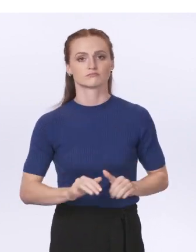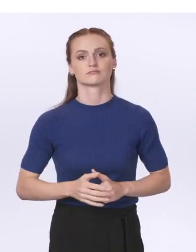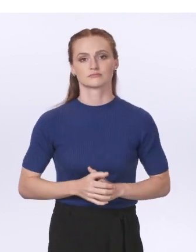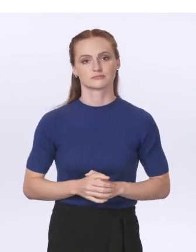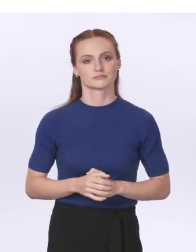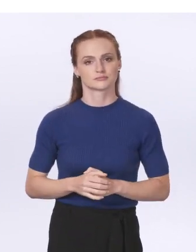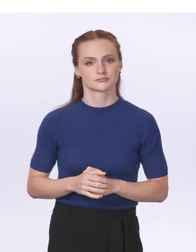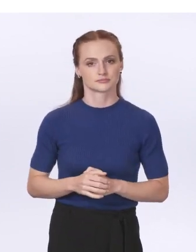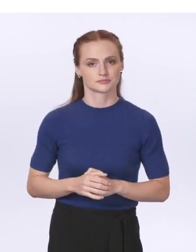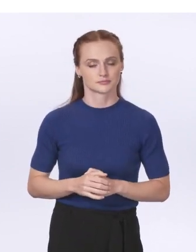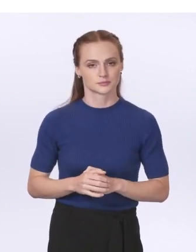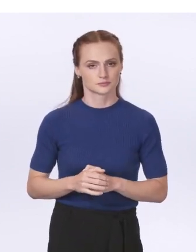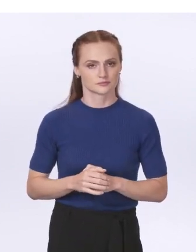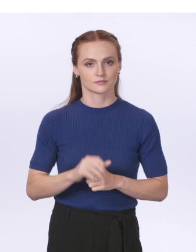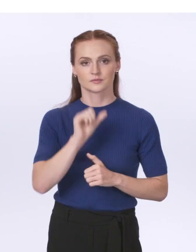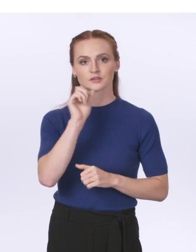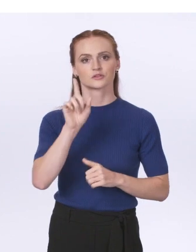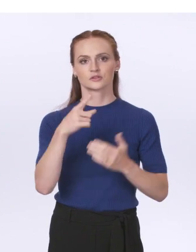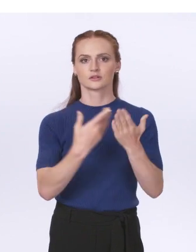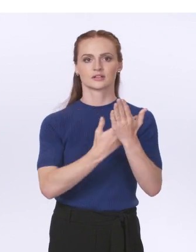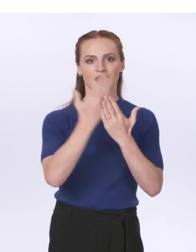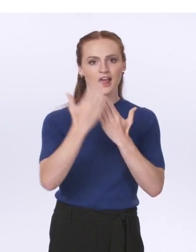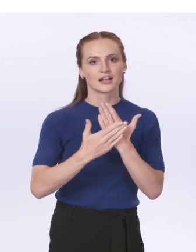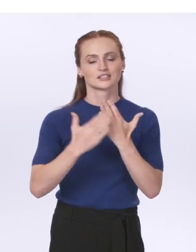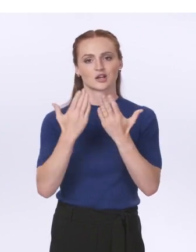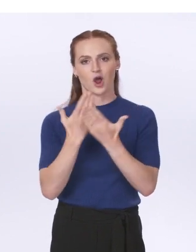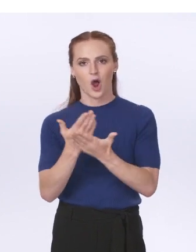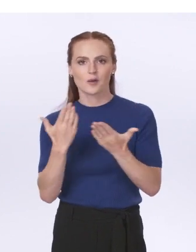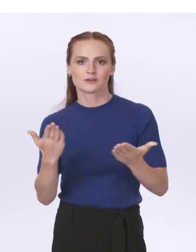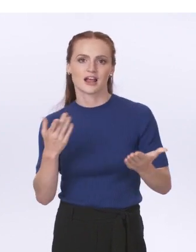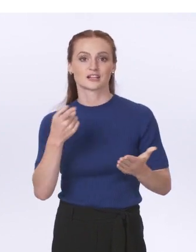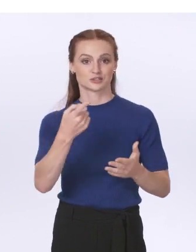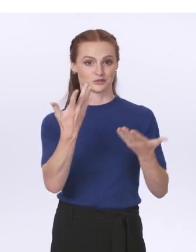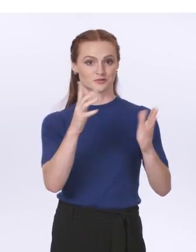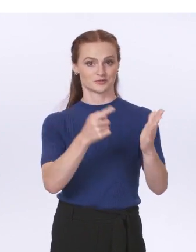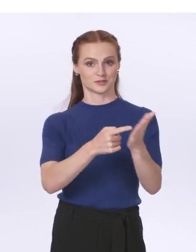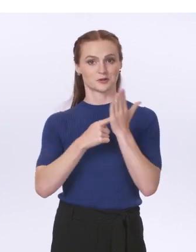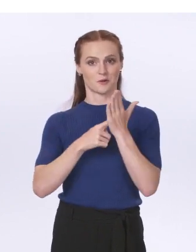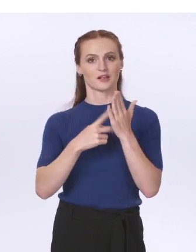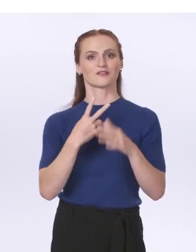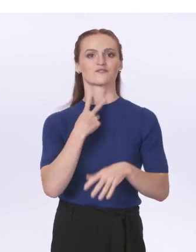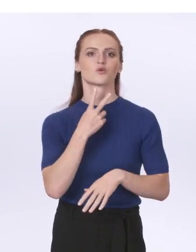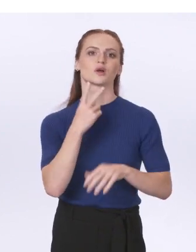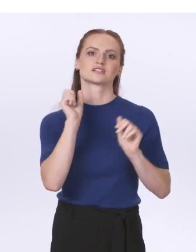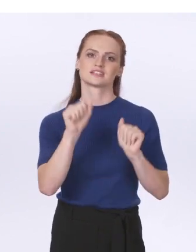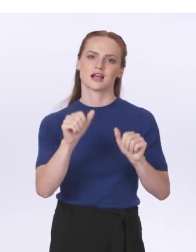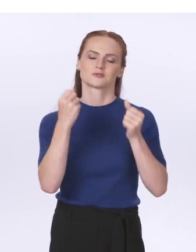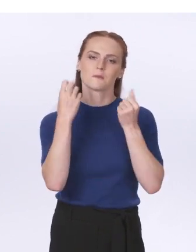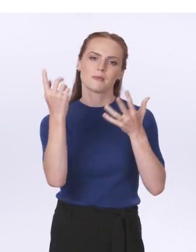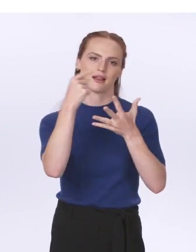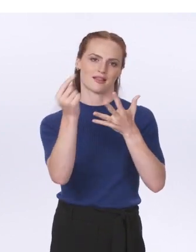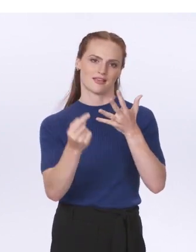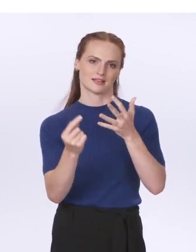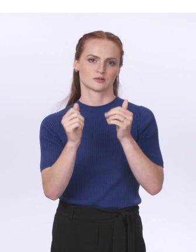Beyond hands and objects, you have shown us that Voice can do so many things with the Meta Voice SDK.